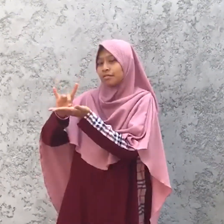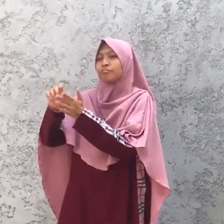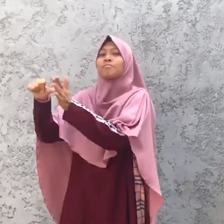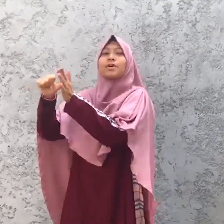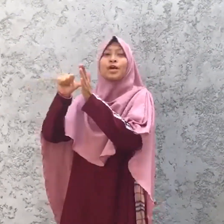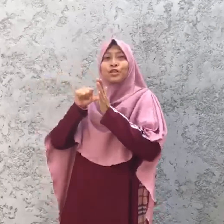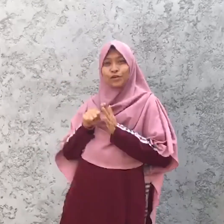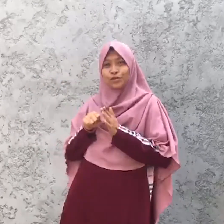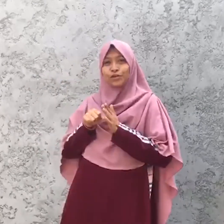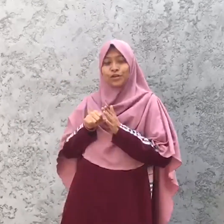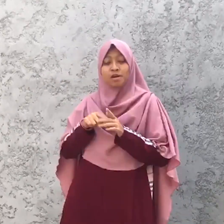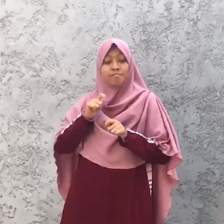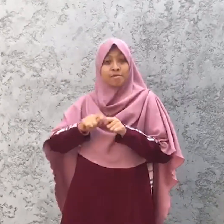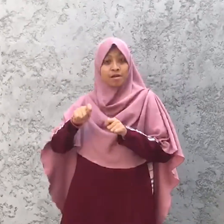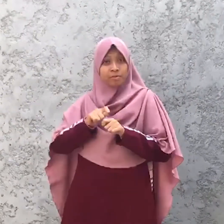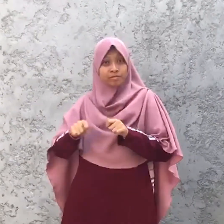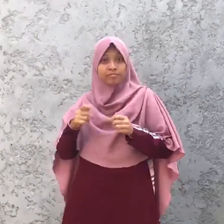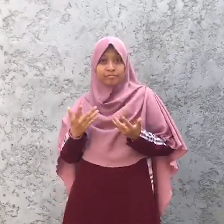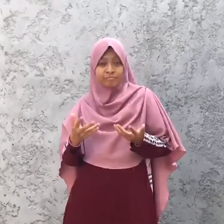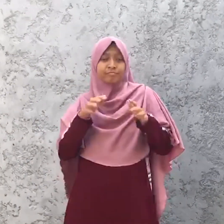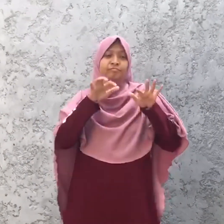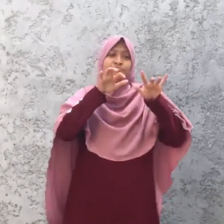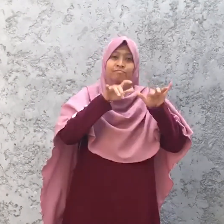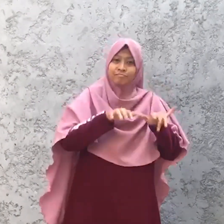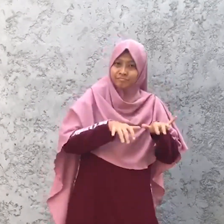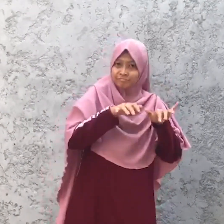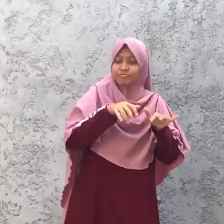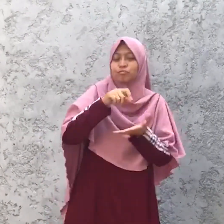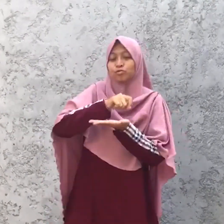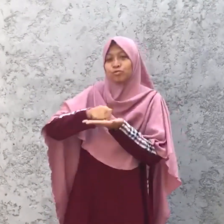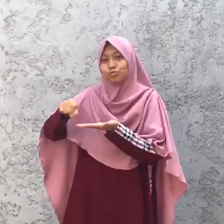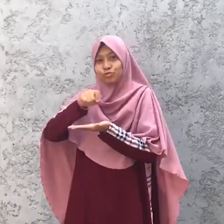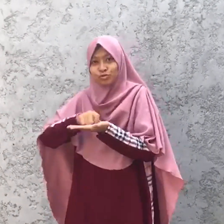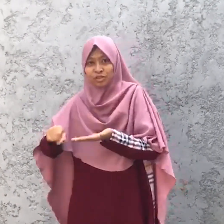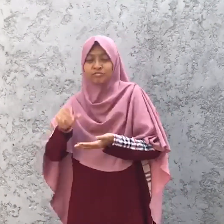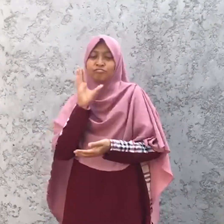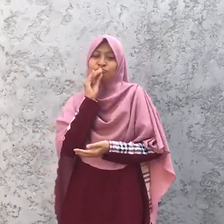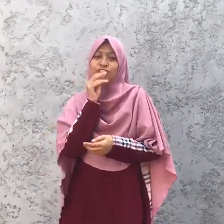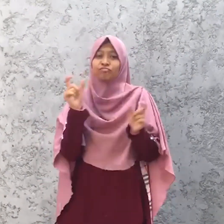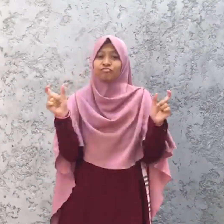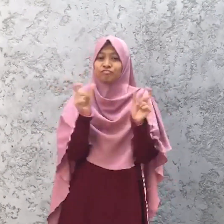whose job is to help with training, writing, to correct